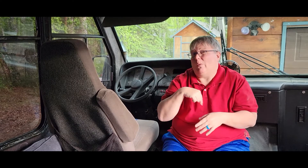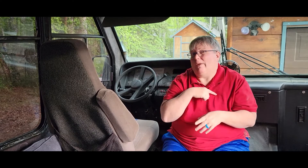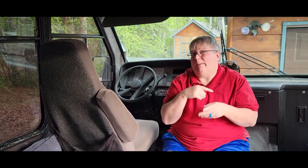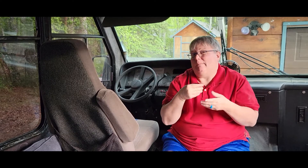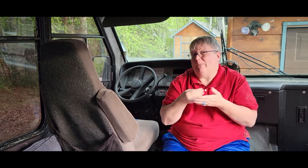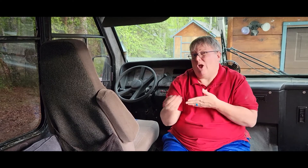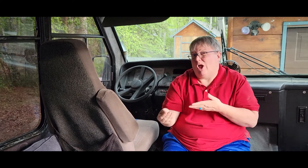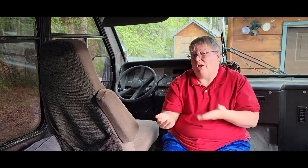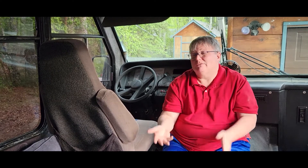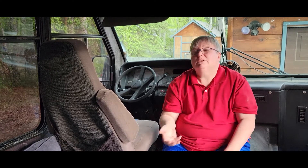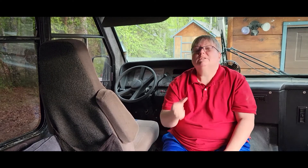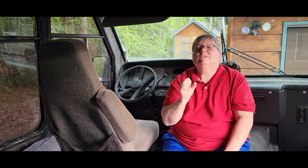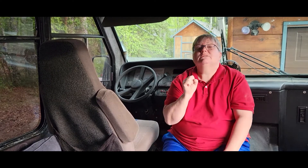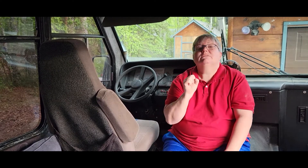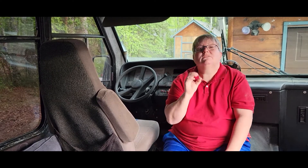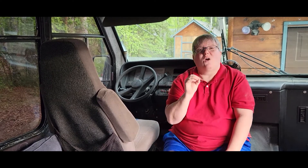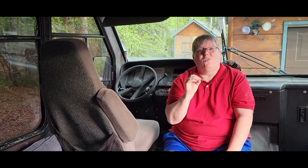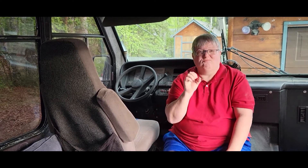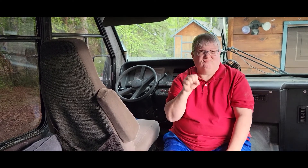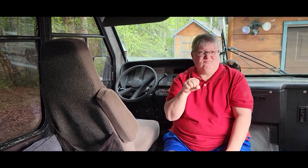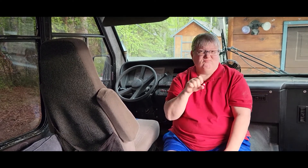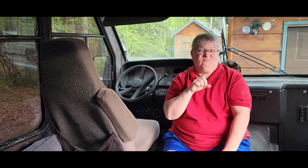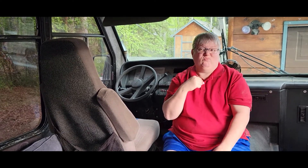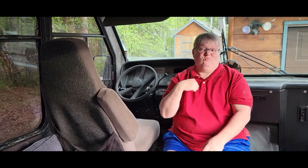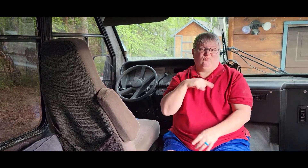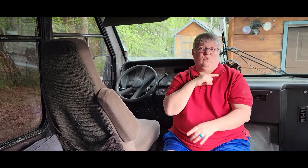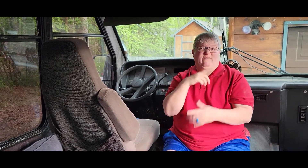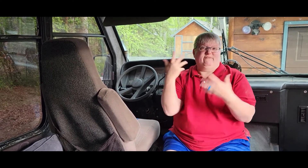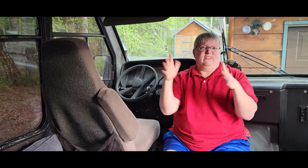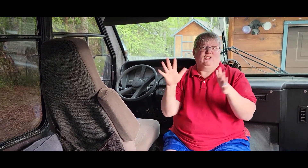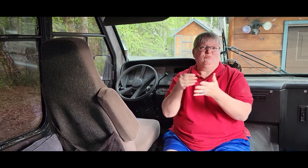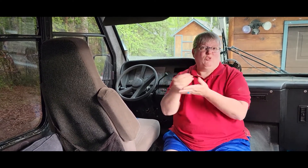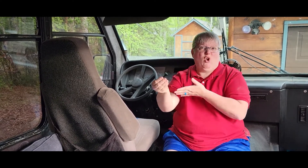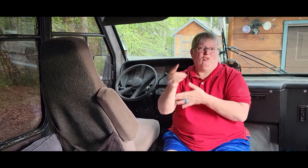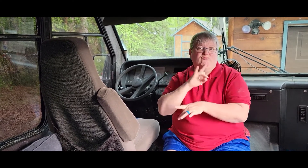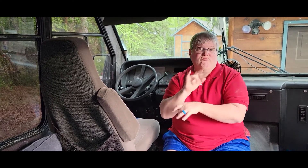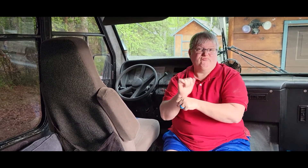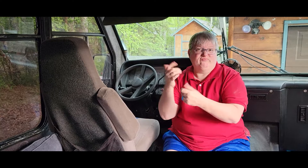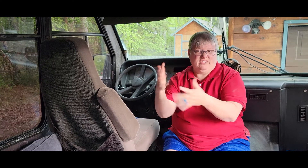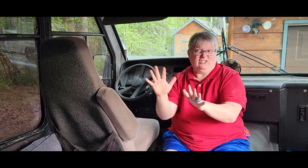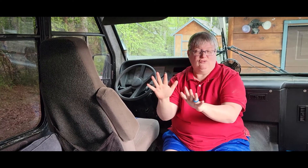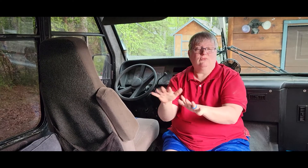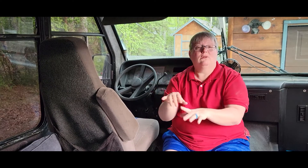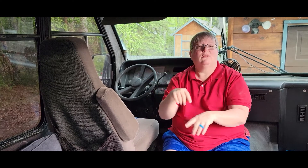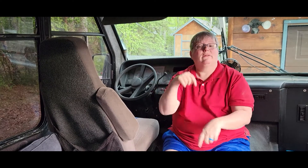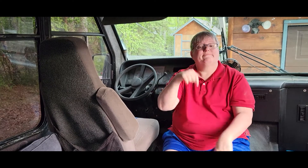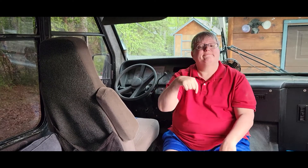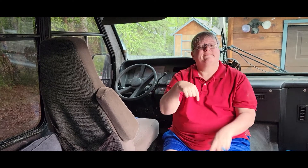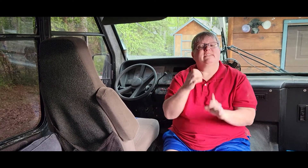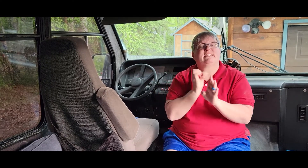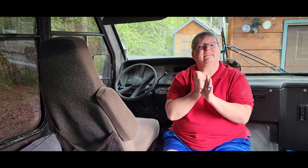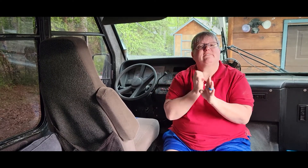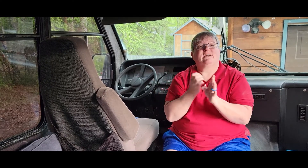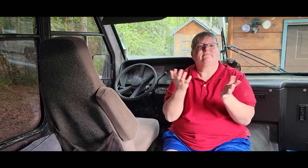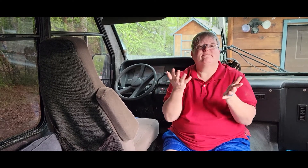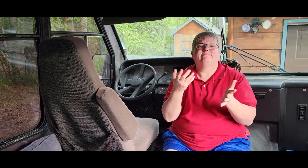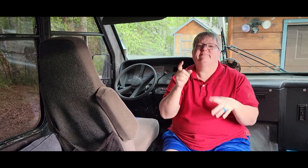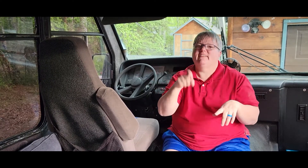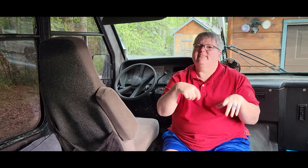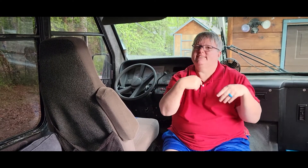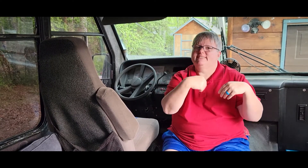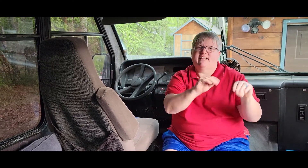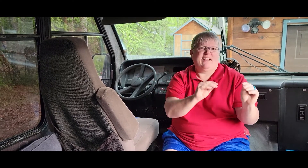what we bought. So yeah, yeah we did already buy it. Um and Eevaa we're gonna have to sell it.